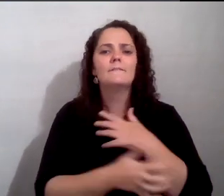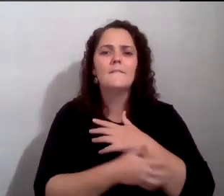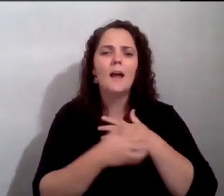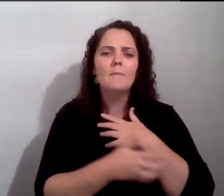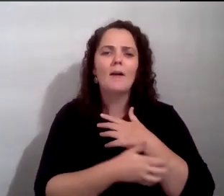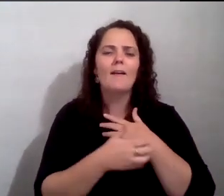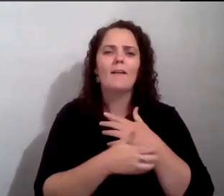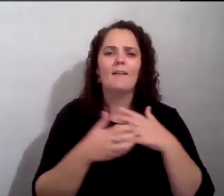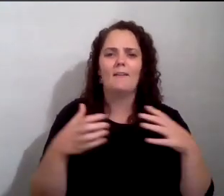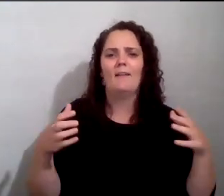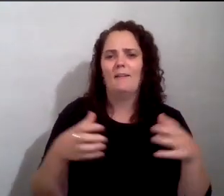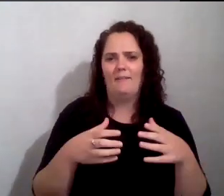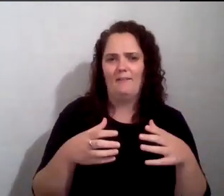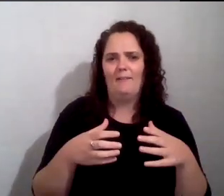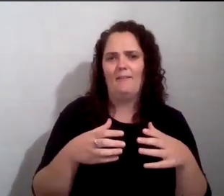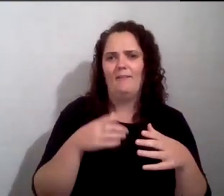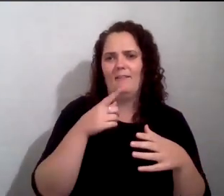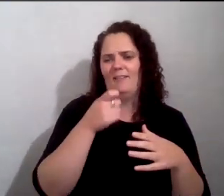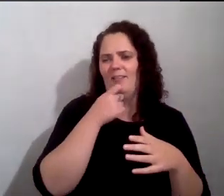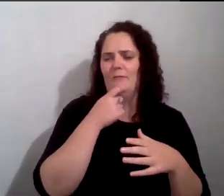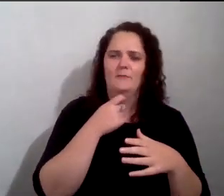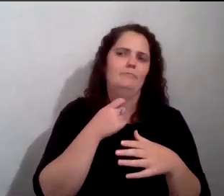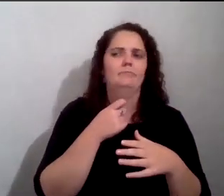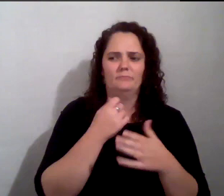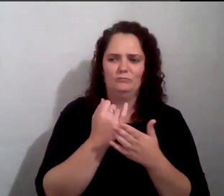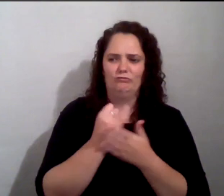on the land and she of course rejects this idea of settling